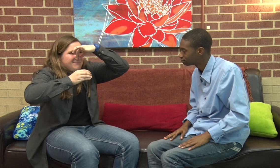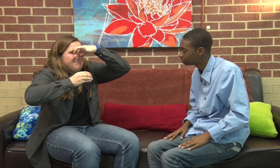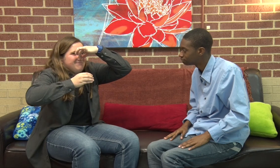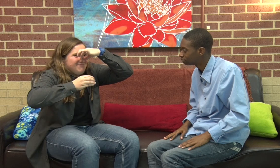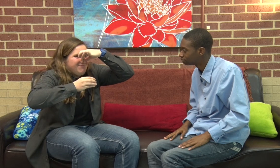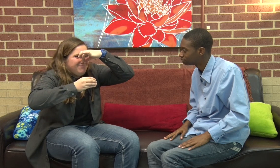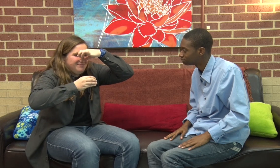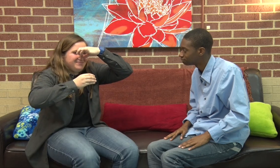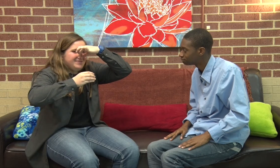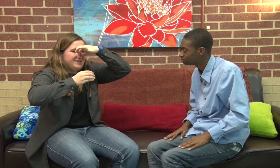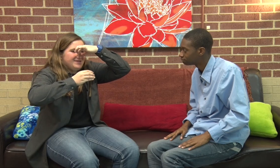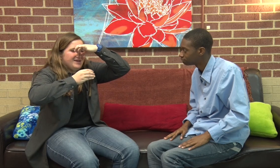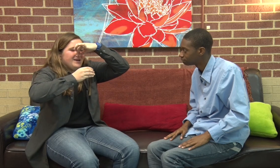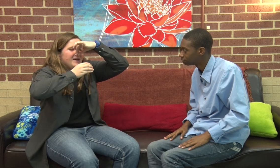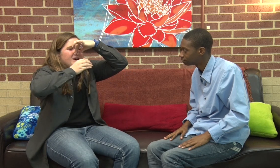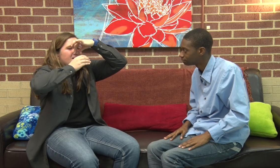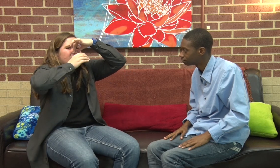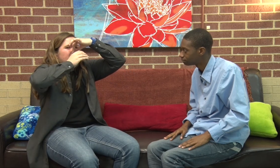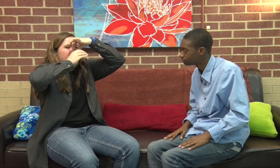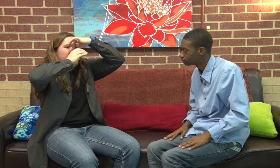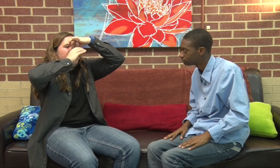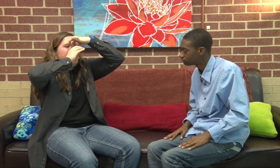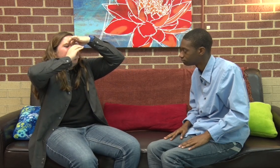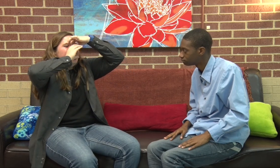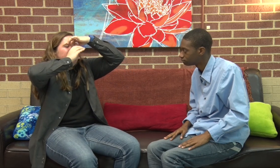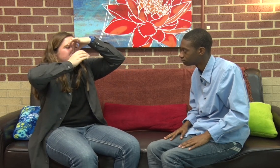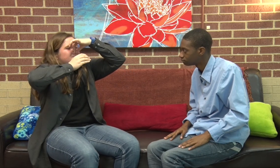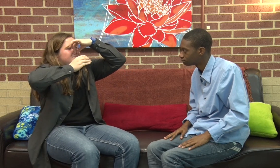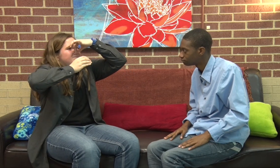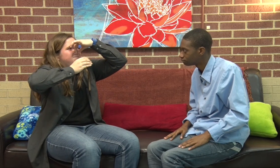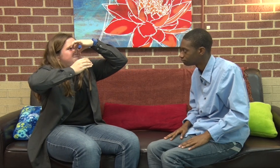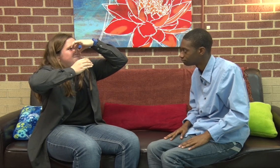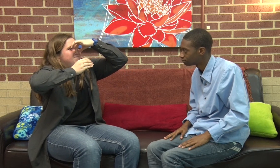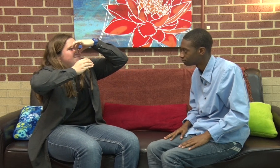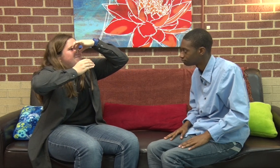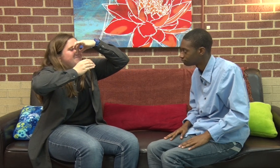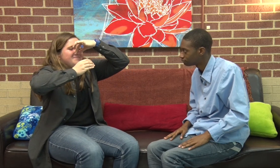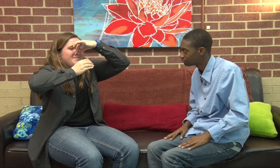and he began to drink, but he also began to choke on it because it tasted so bad.